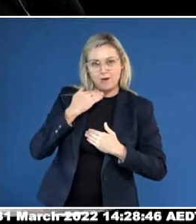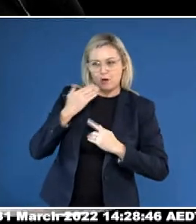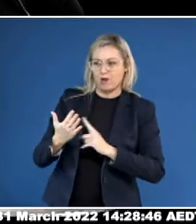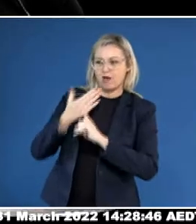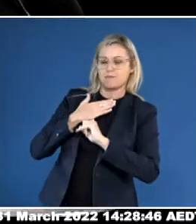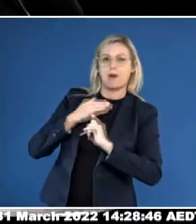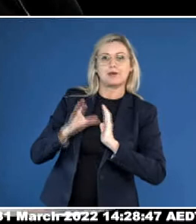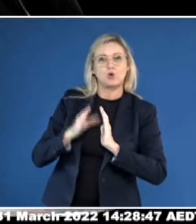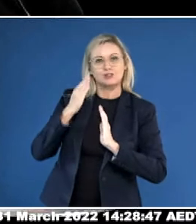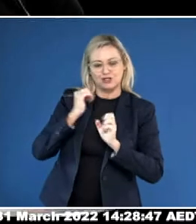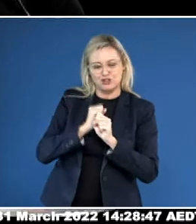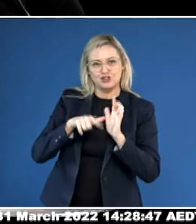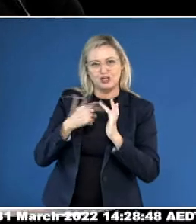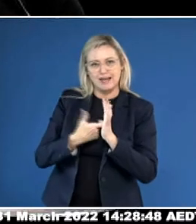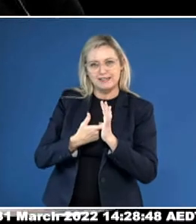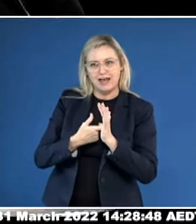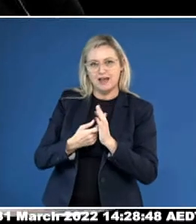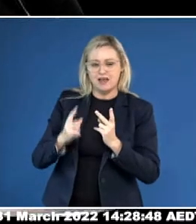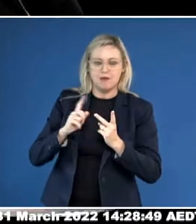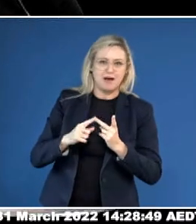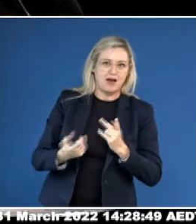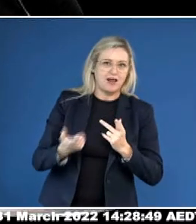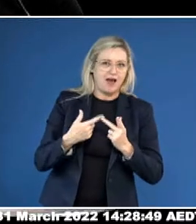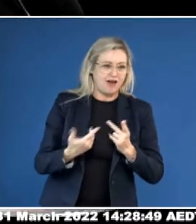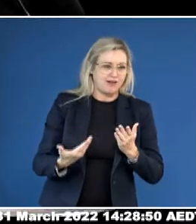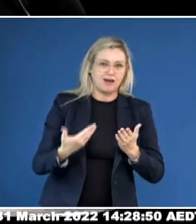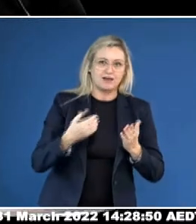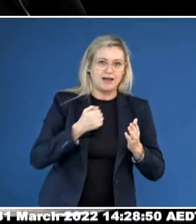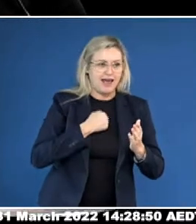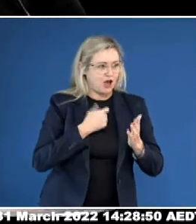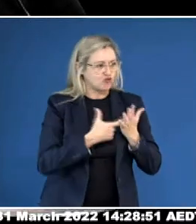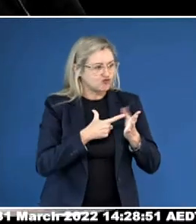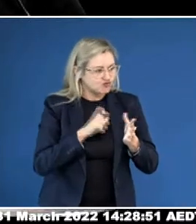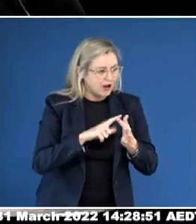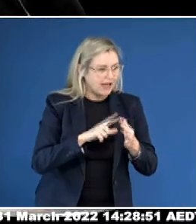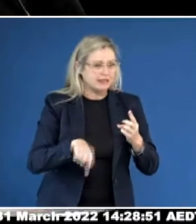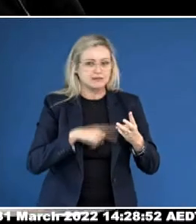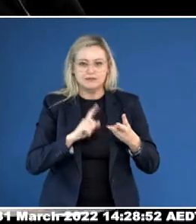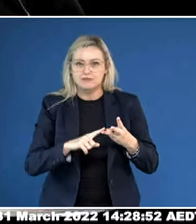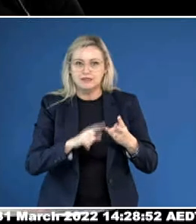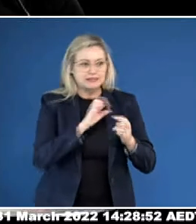also on the basis of our disability and, for many of us too, on the basis of our race and many different other parts of our Personhood.